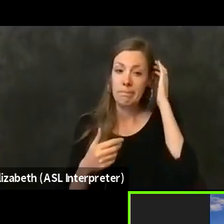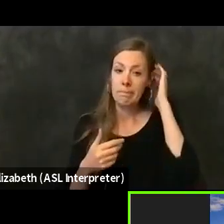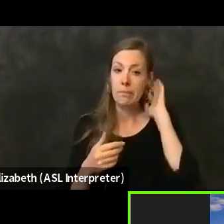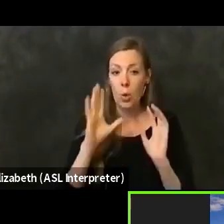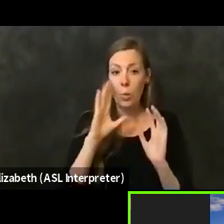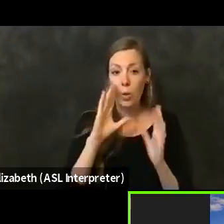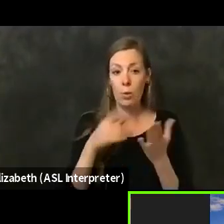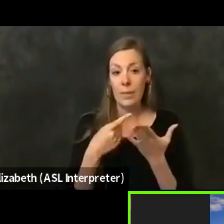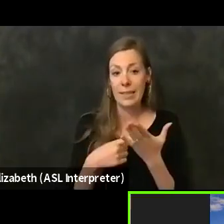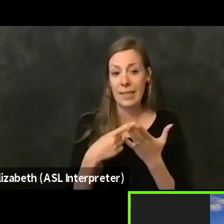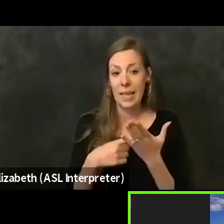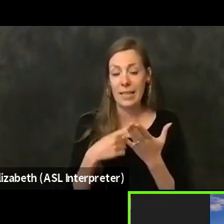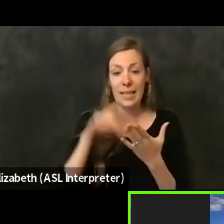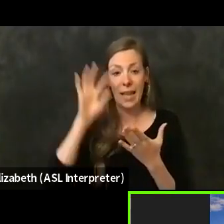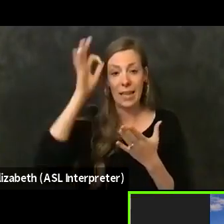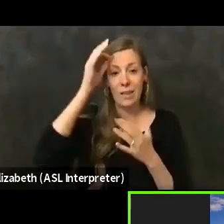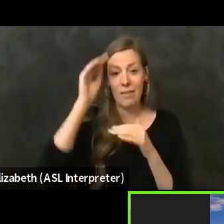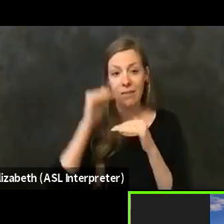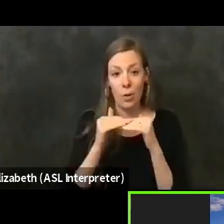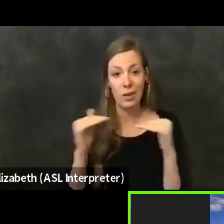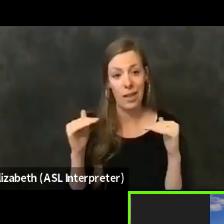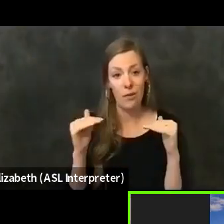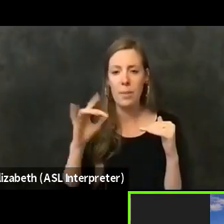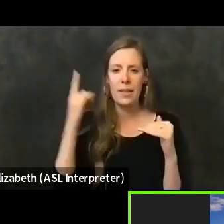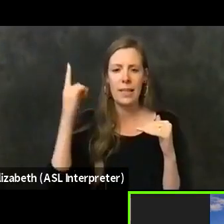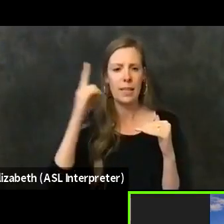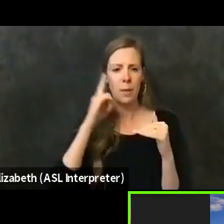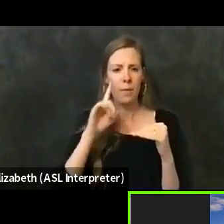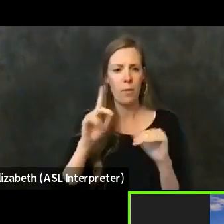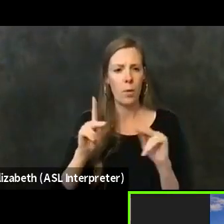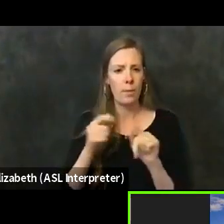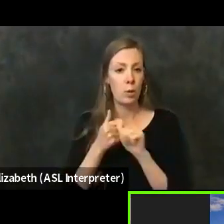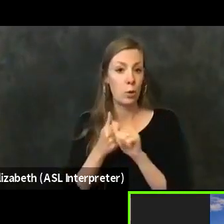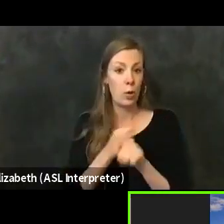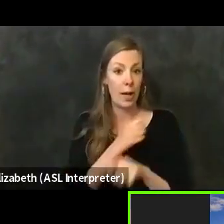at the federal level, but that's something for people to track.